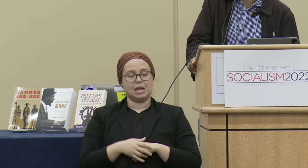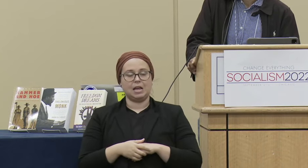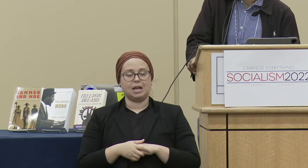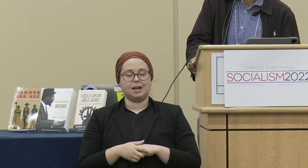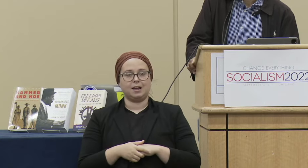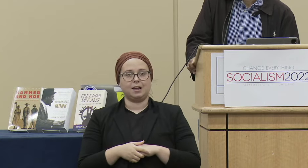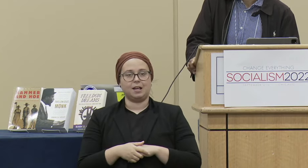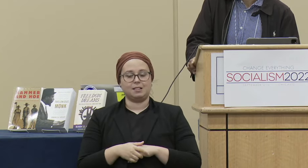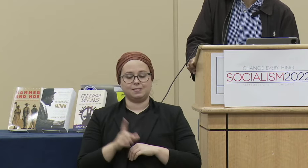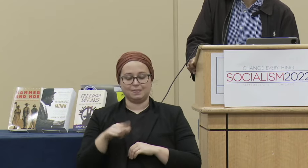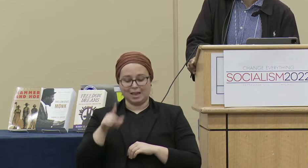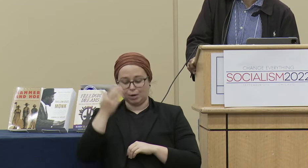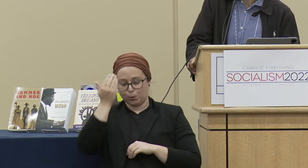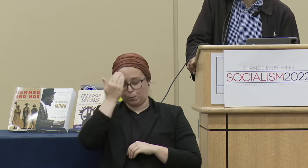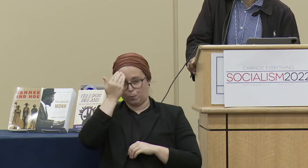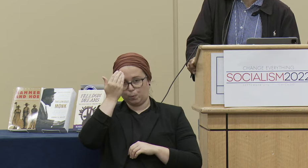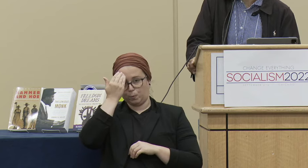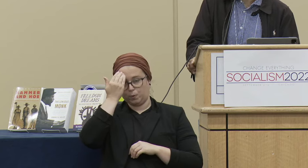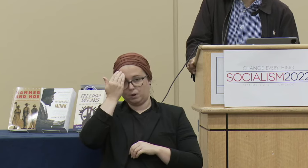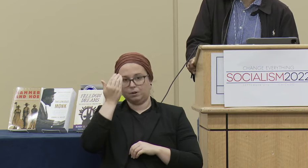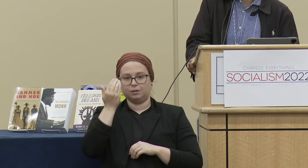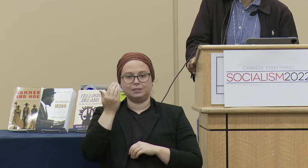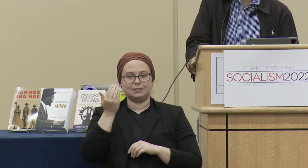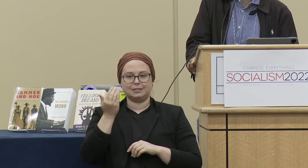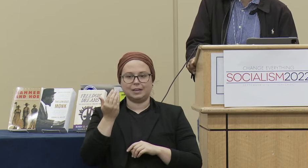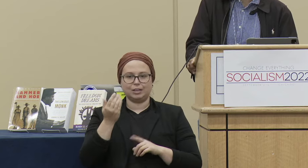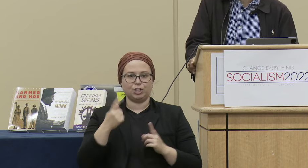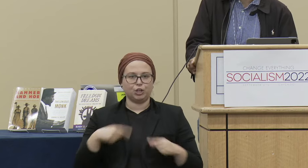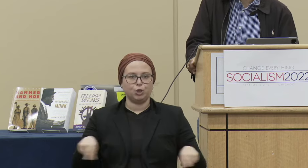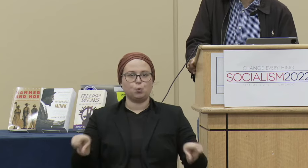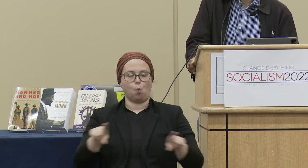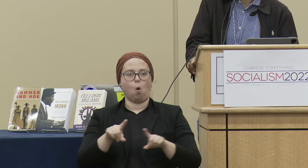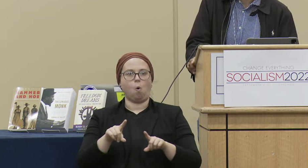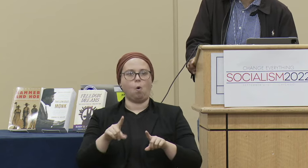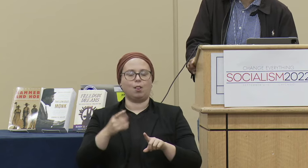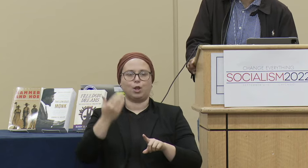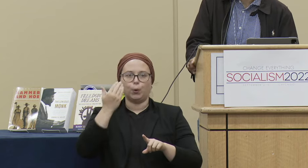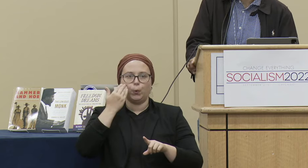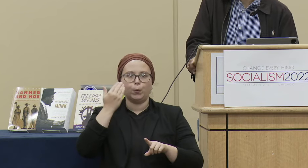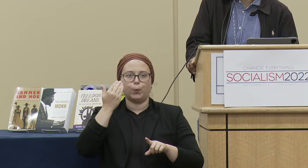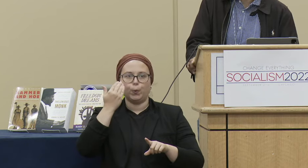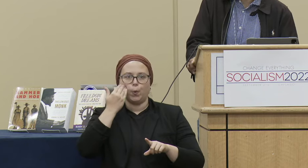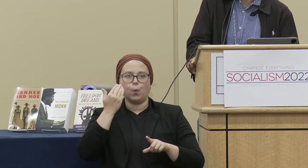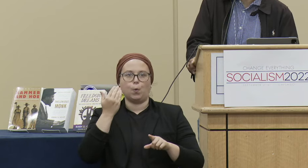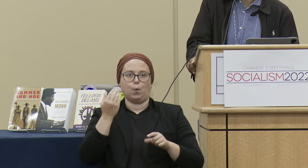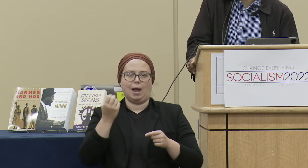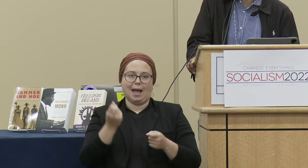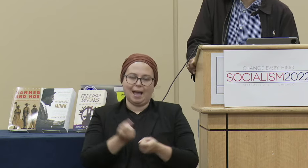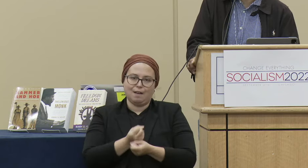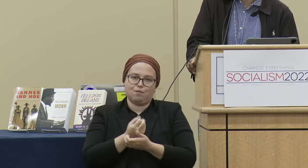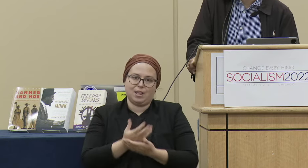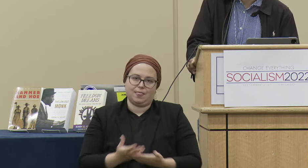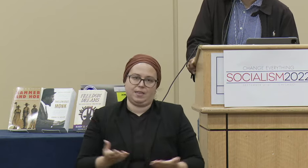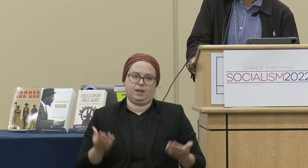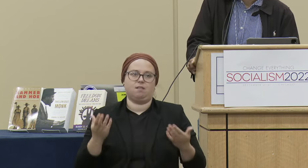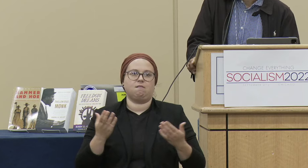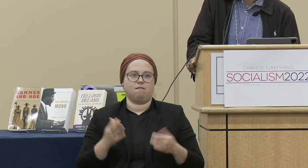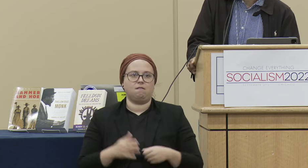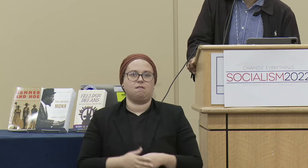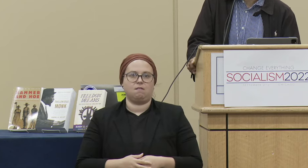people who know me , know that y'all are my